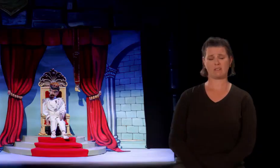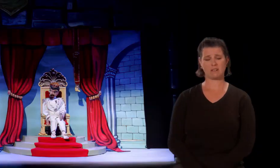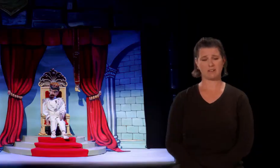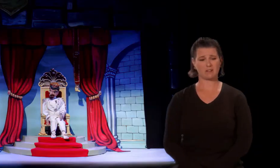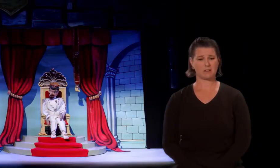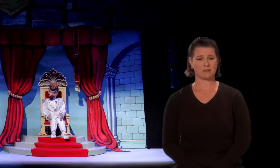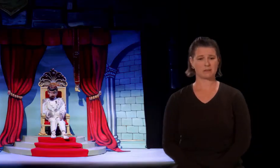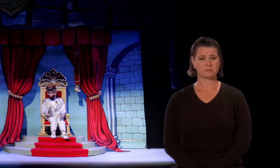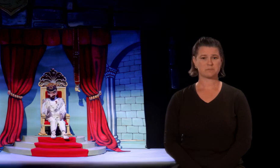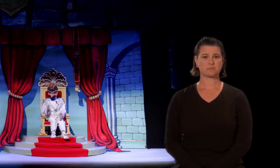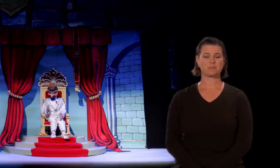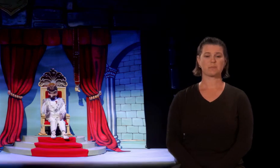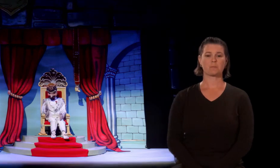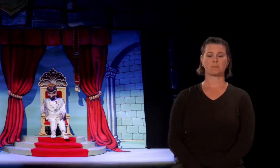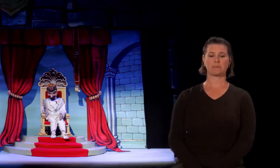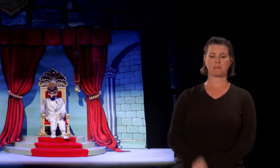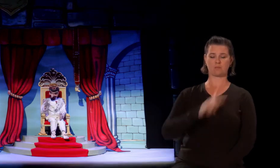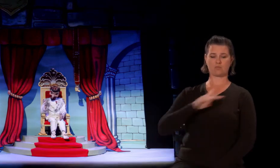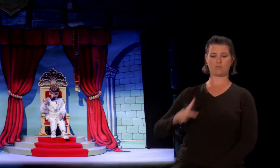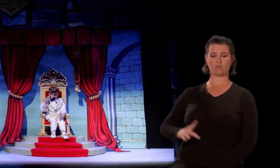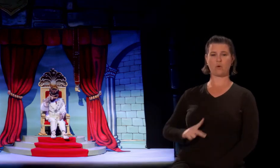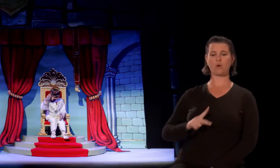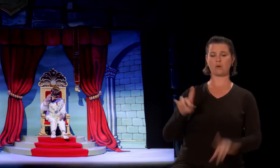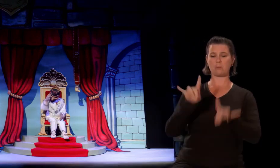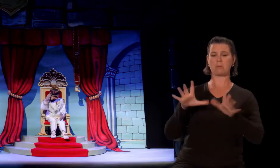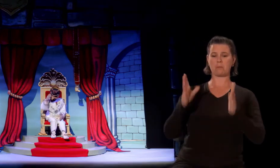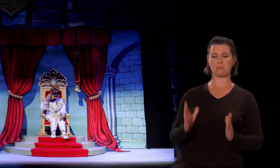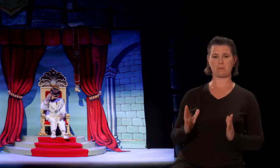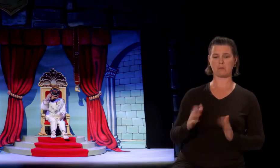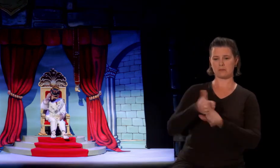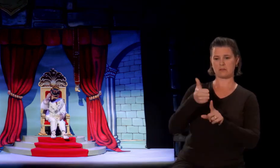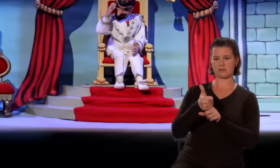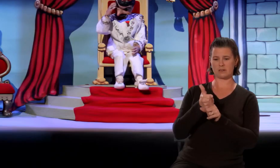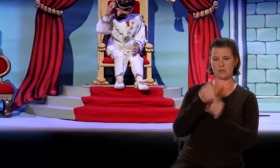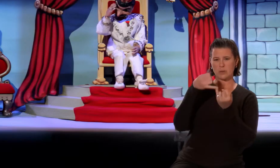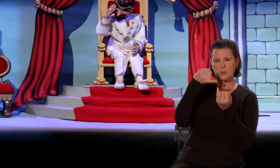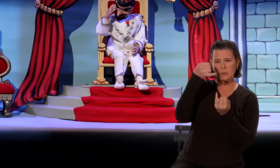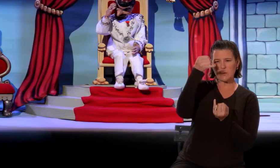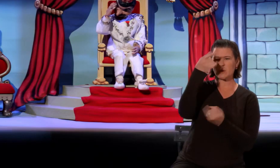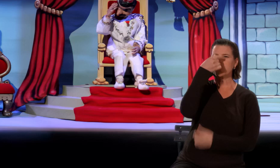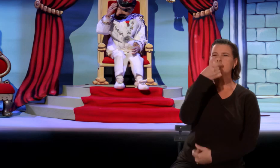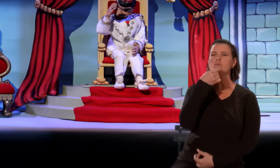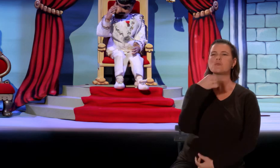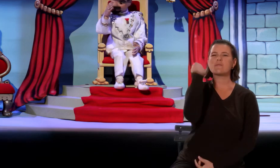[narrator] The Royal Wizard was a little, thin man with a long face. He wore a high peaked hat